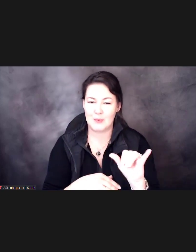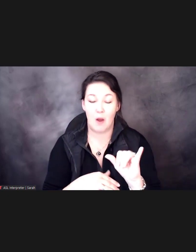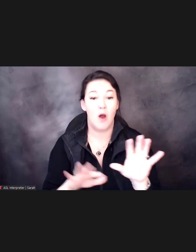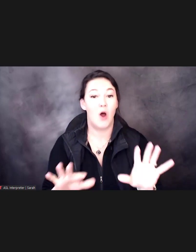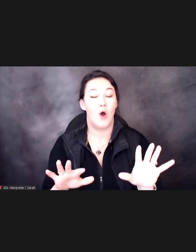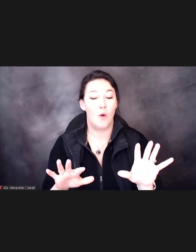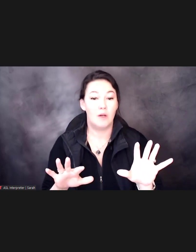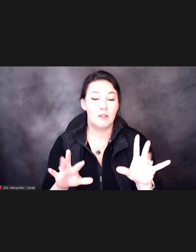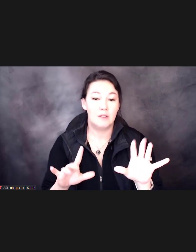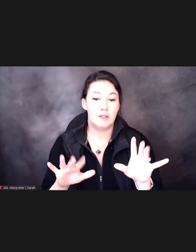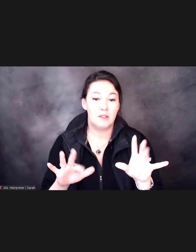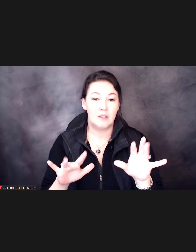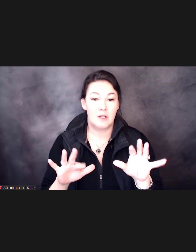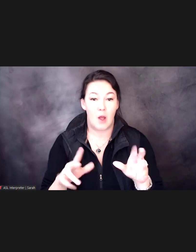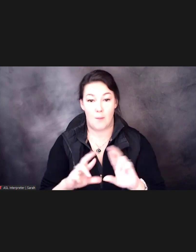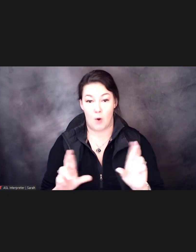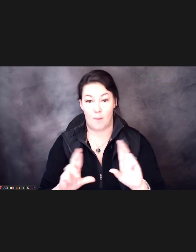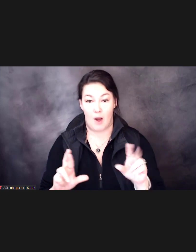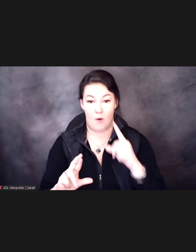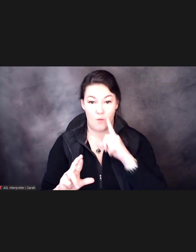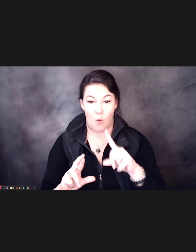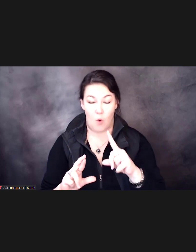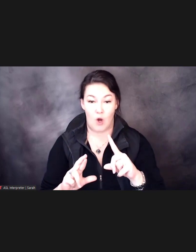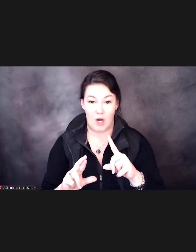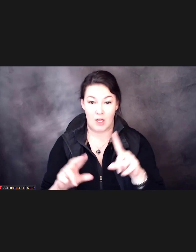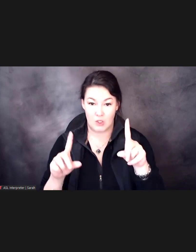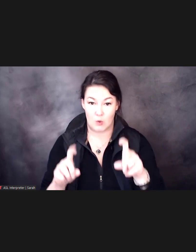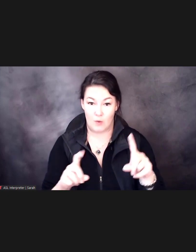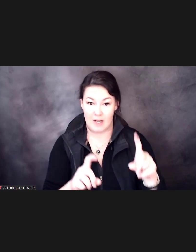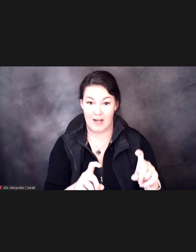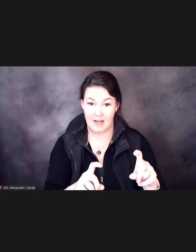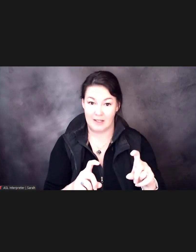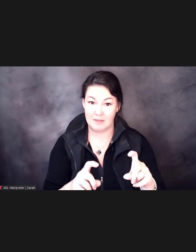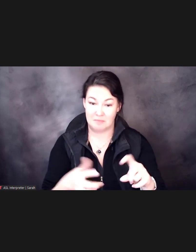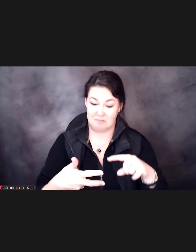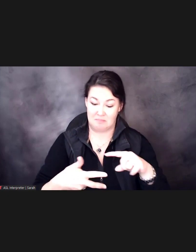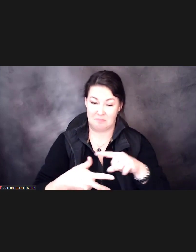Oh, under the preparing for screening, you'll also find letters